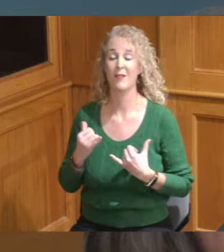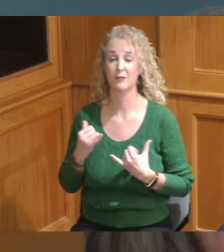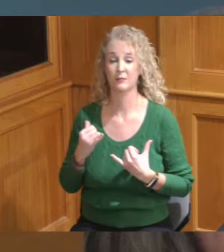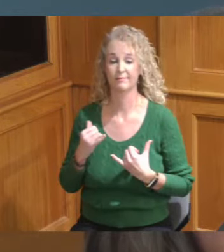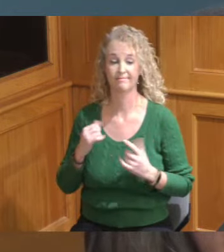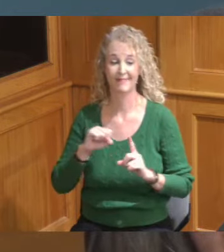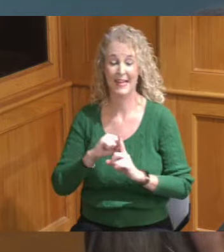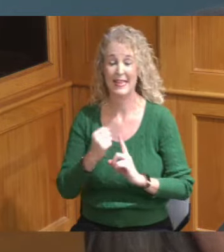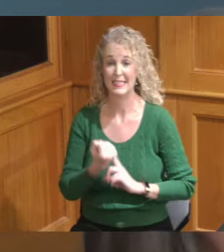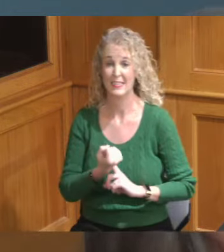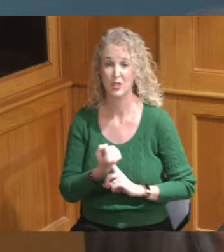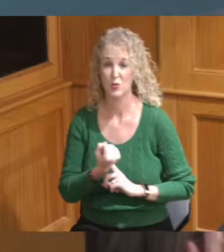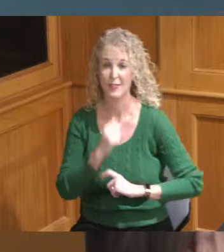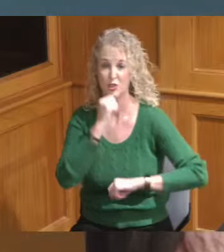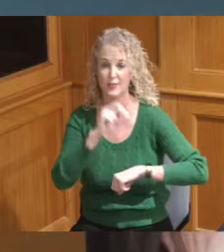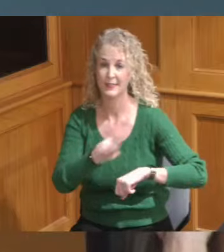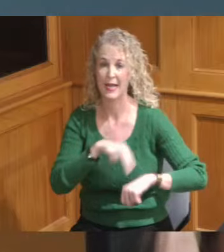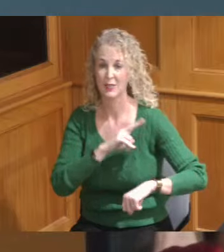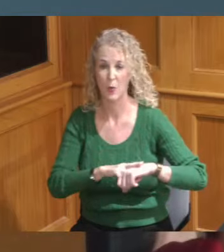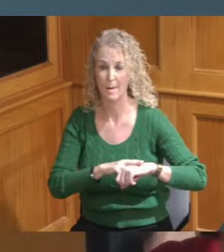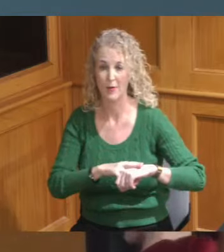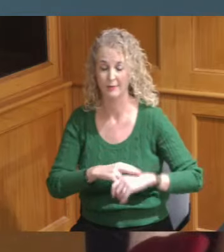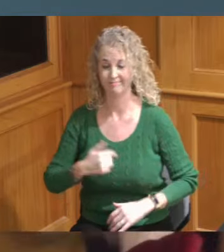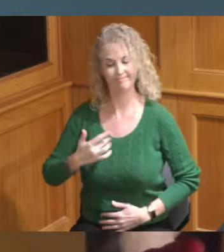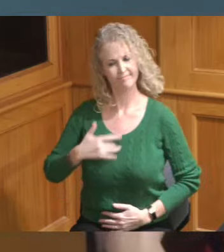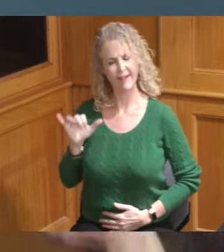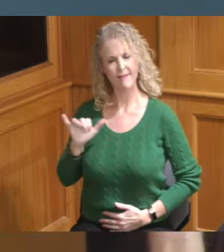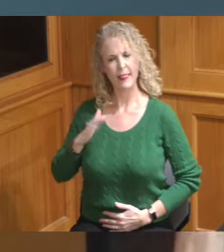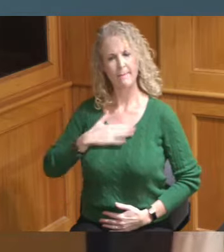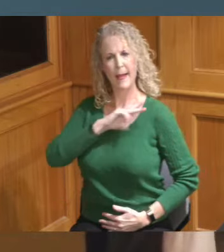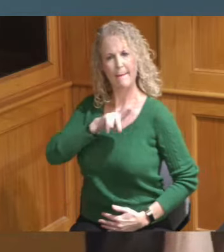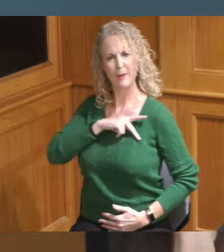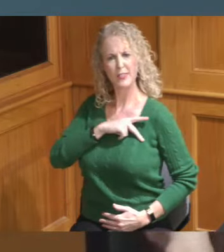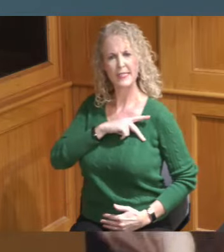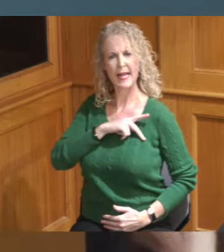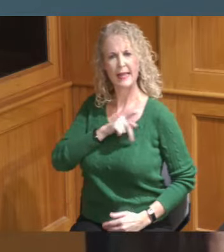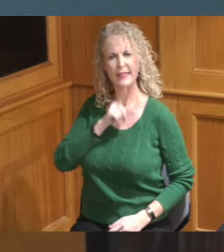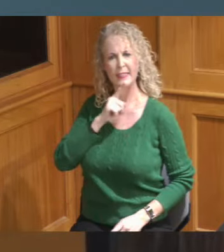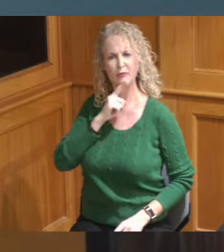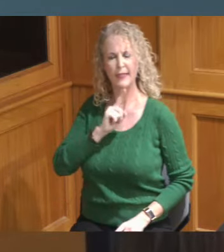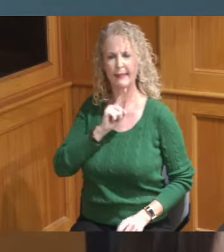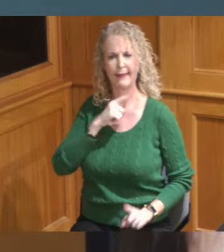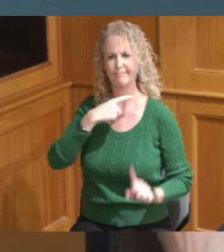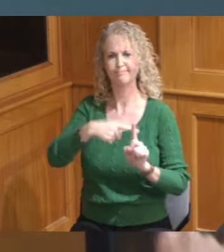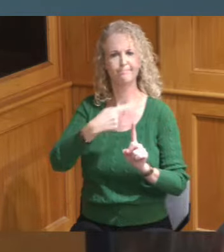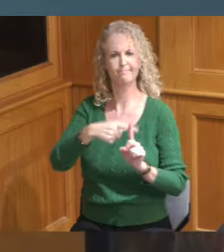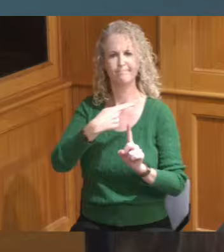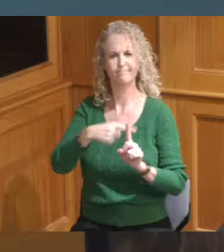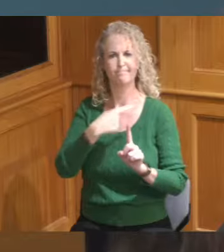a very positive person. one of the most positive you'll ever meet, I think. But we don't know what